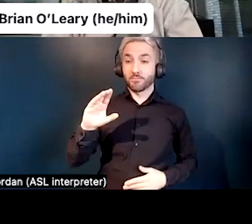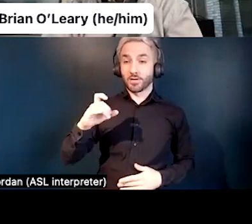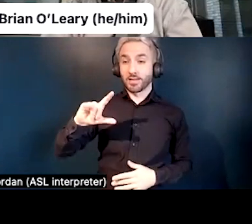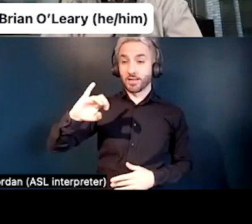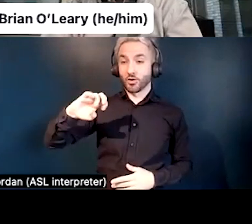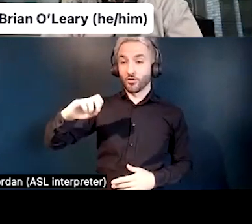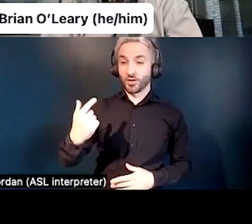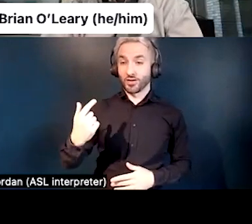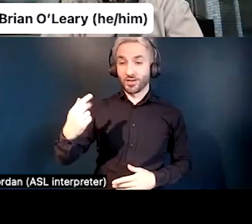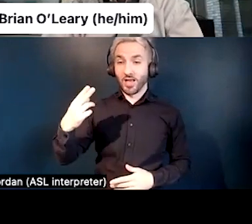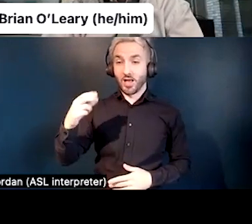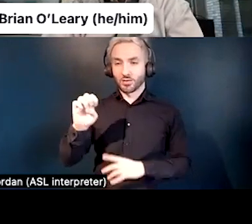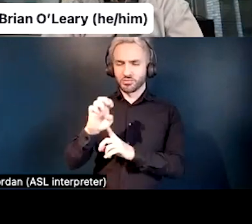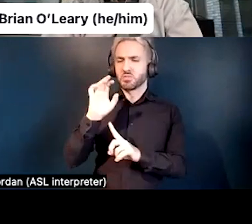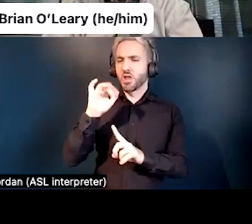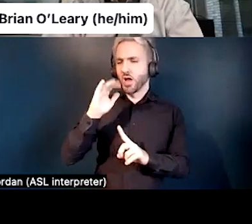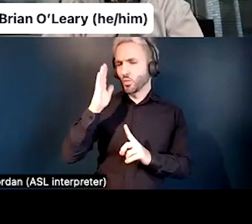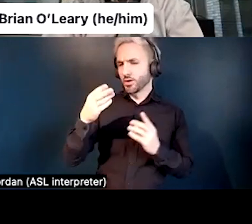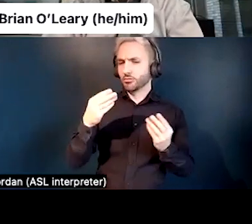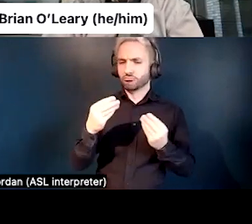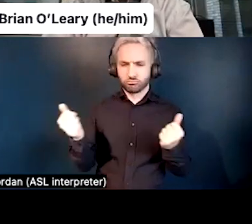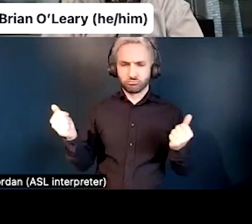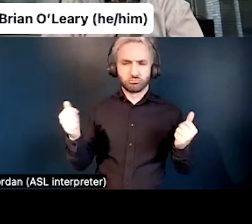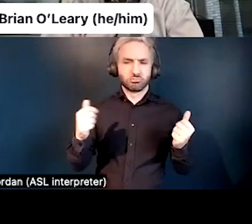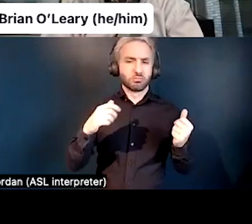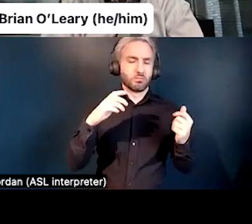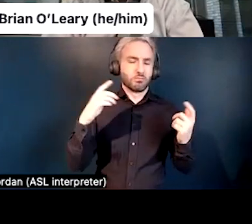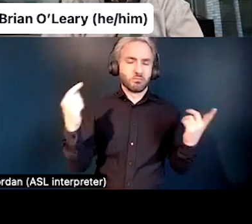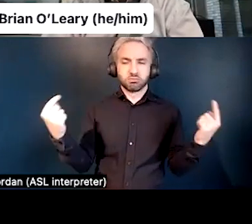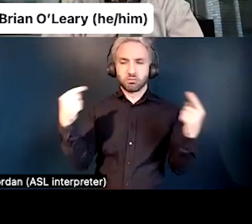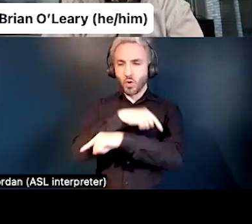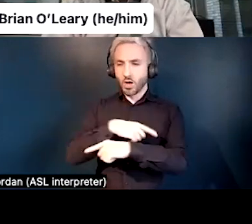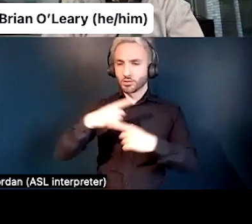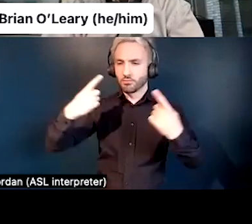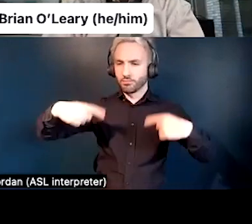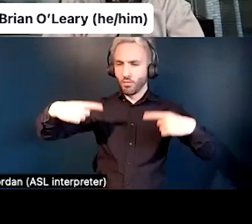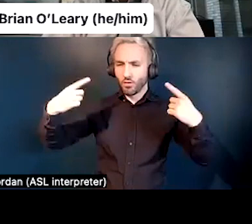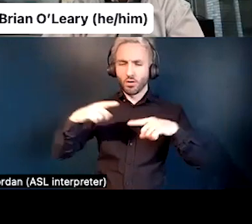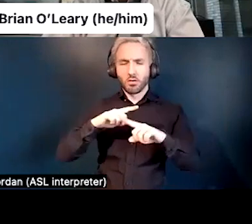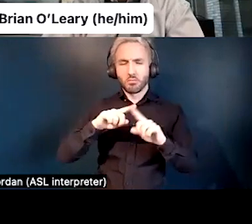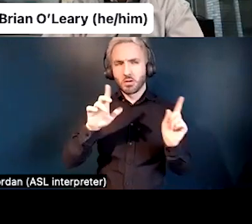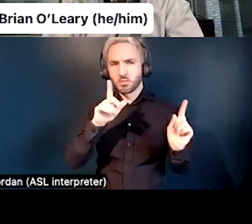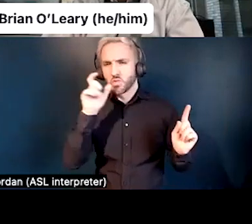solutions across borders, but they don't have to be. If there's value in it, then I think BookNet